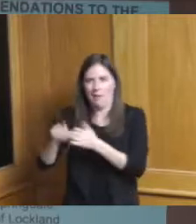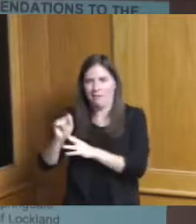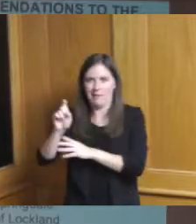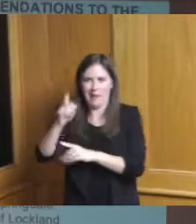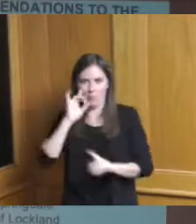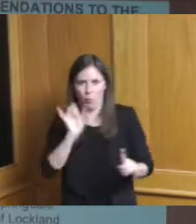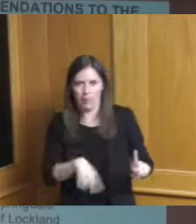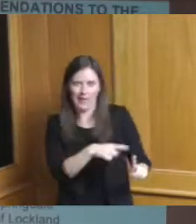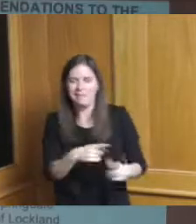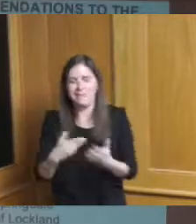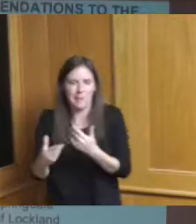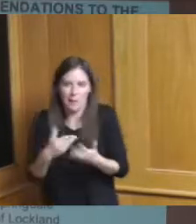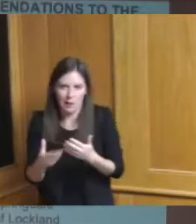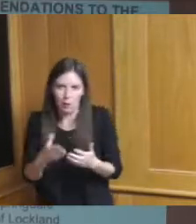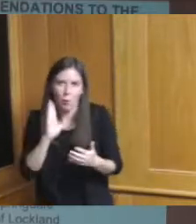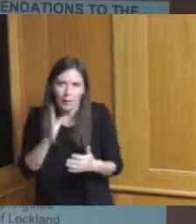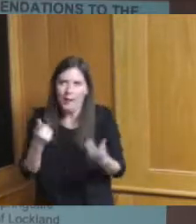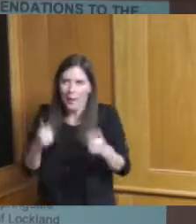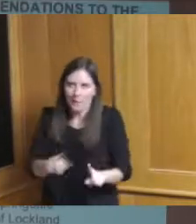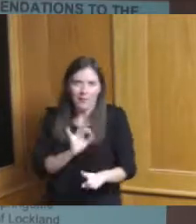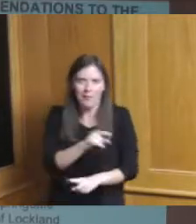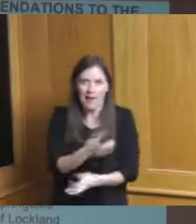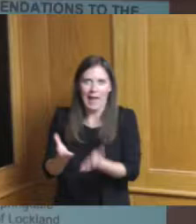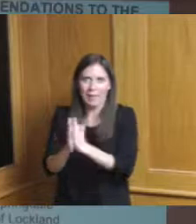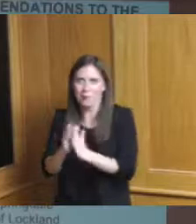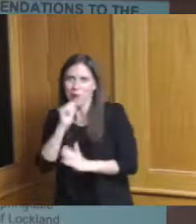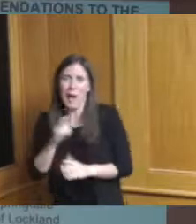they requested it or not but you know they were nice enough to let us know that that was going on